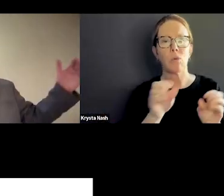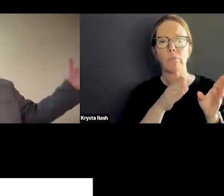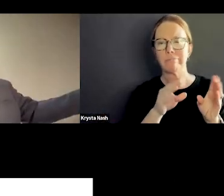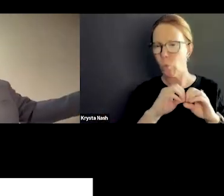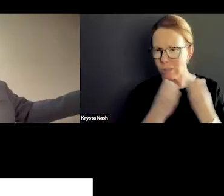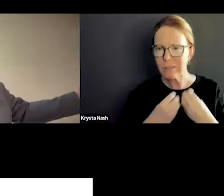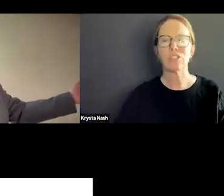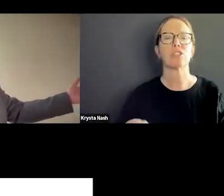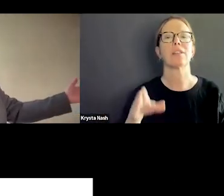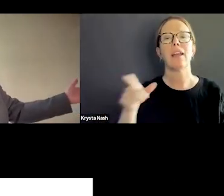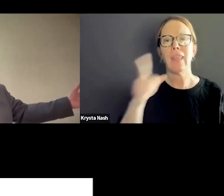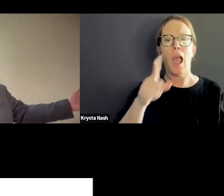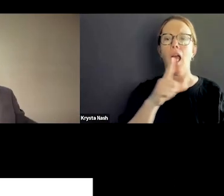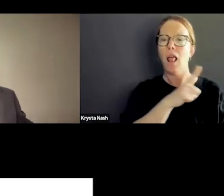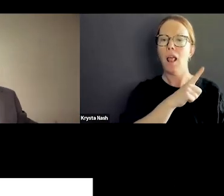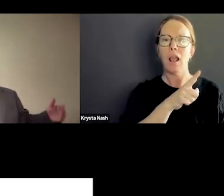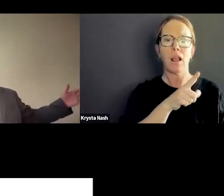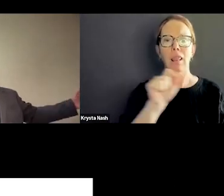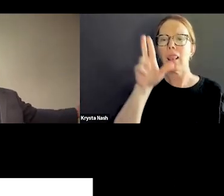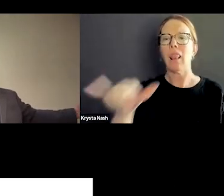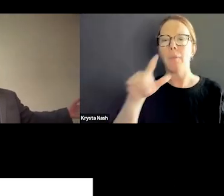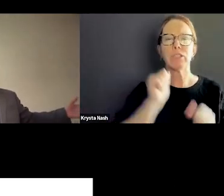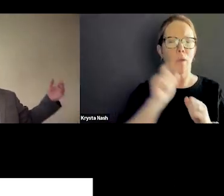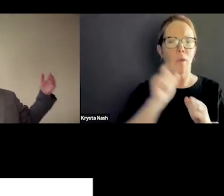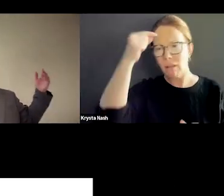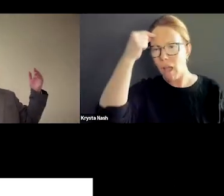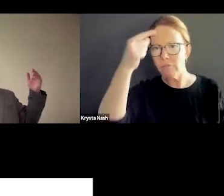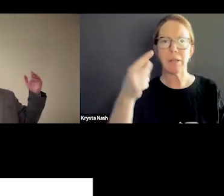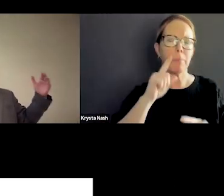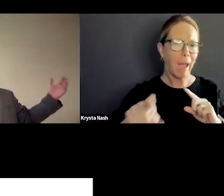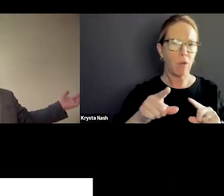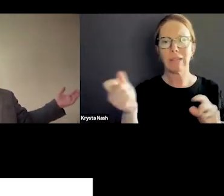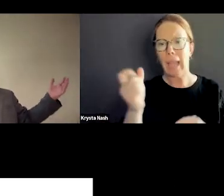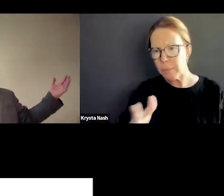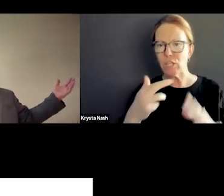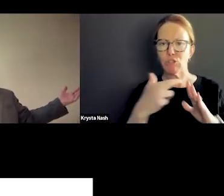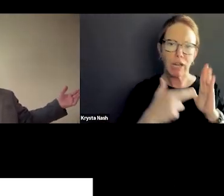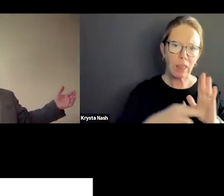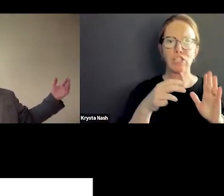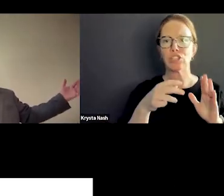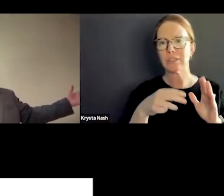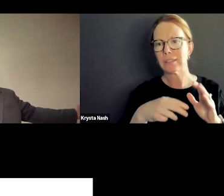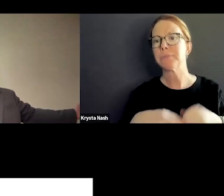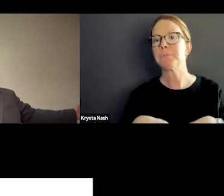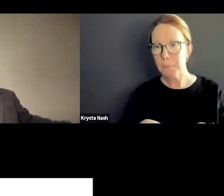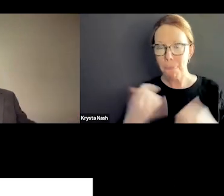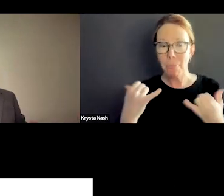about different issues around gambling and regulations. There are lots of states. There are 35 states that currently have them.